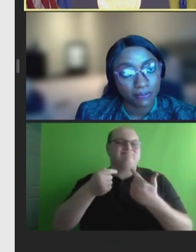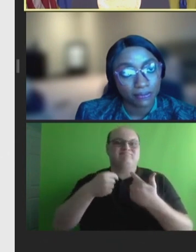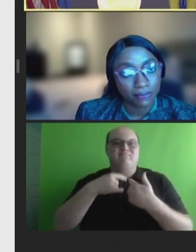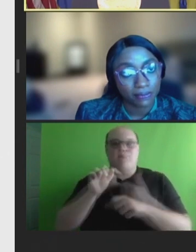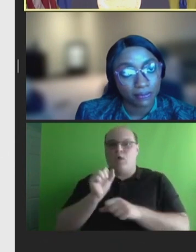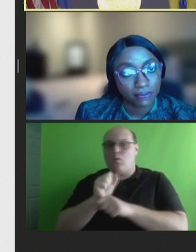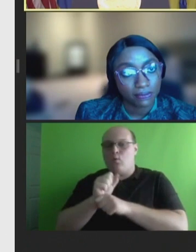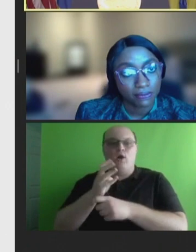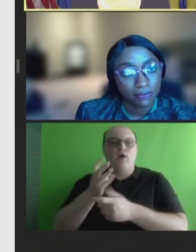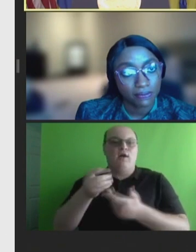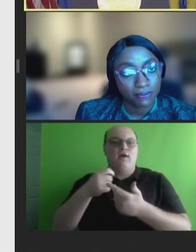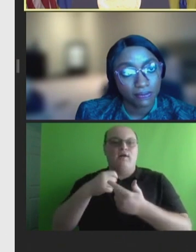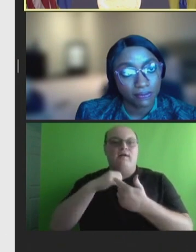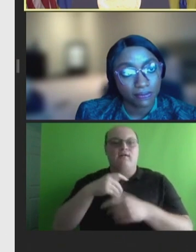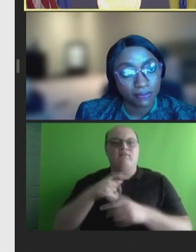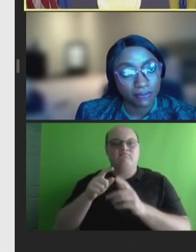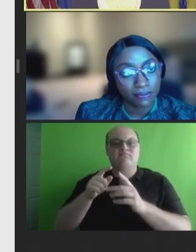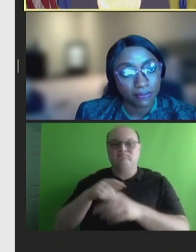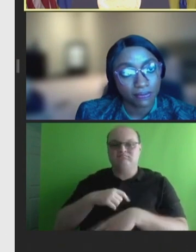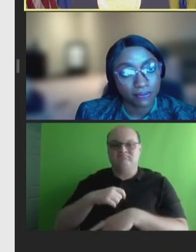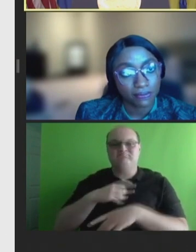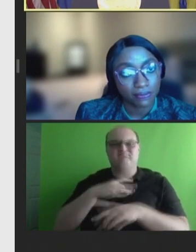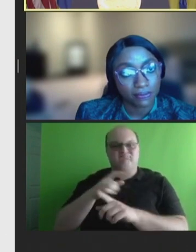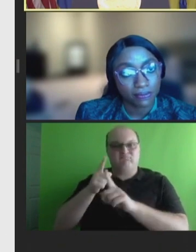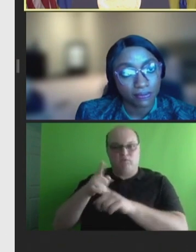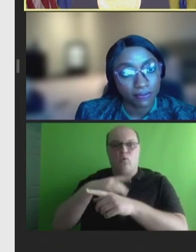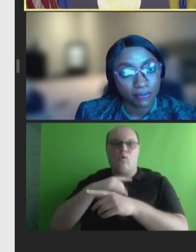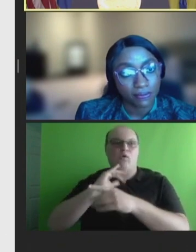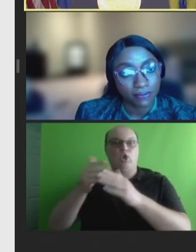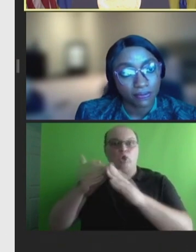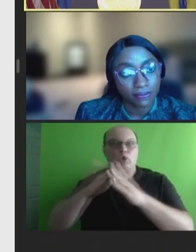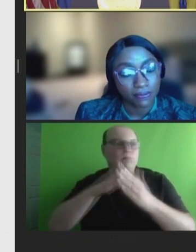we have a mission to protect individuals and communities from vaccine preventable